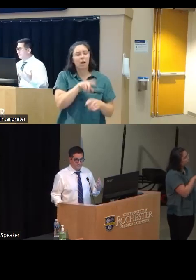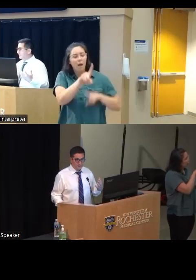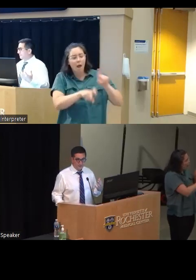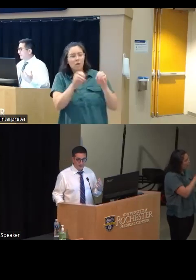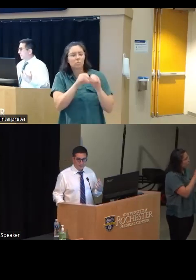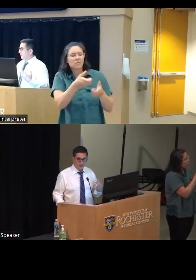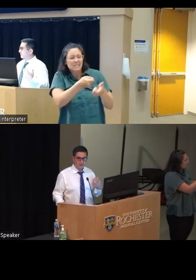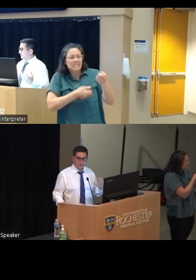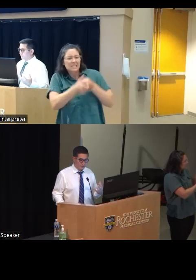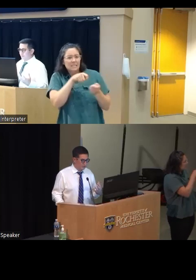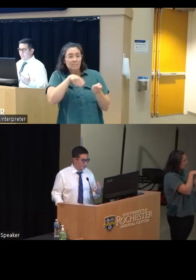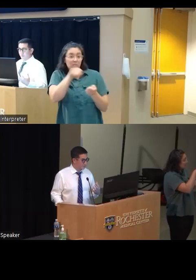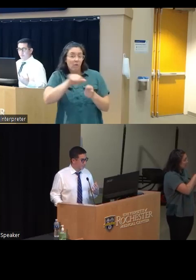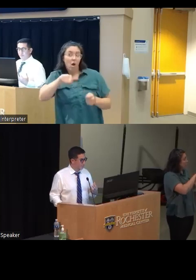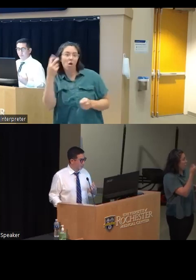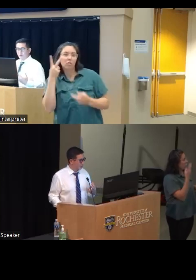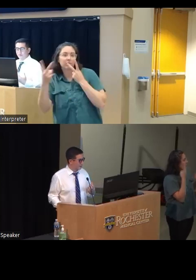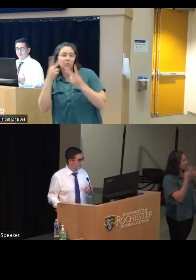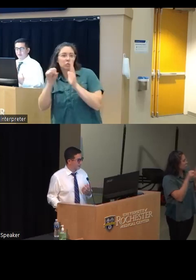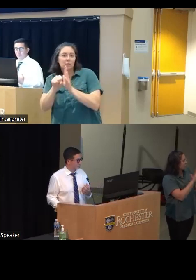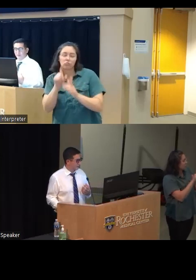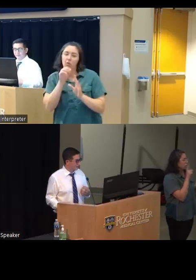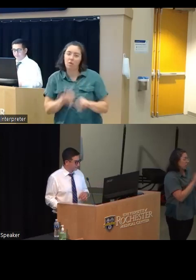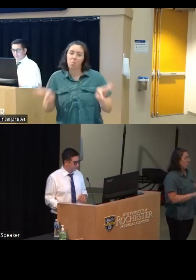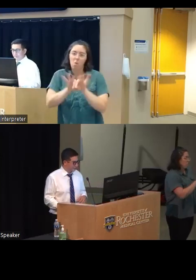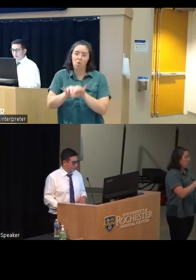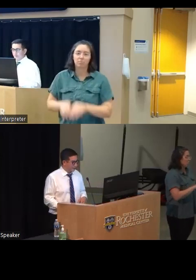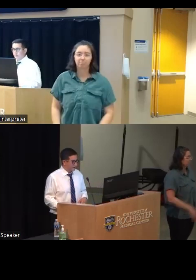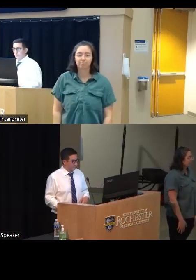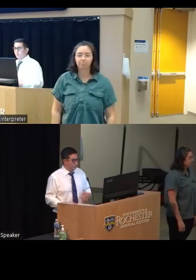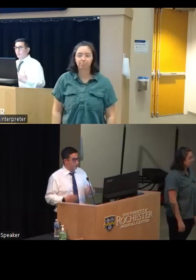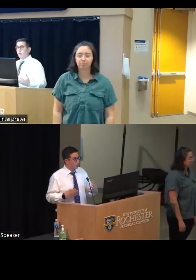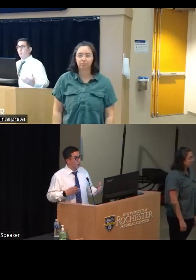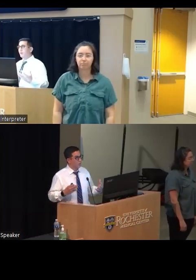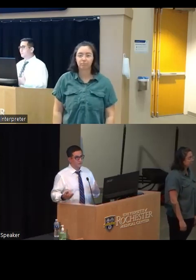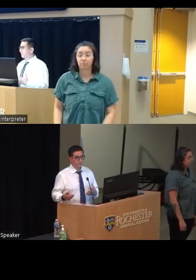specifically about other visual symptoms would be important as well you know we don't always